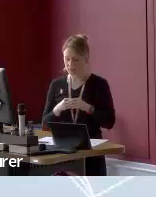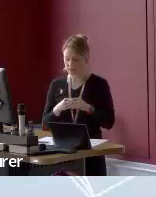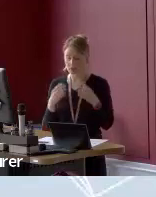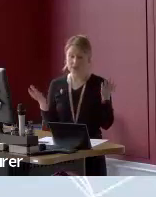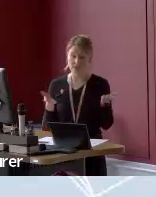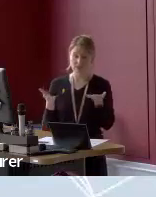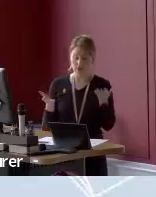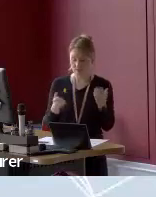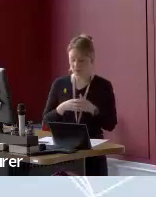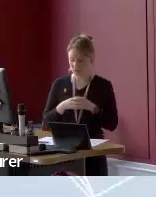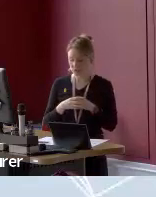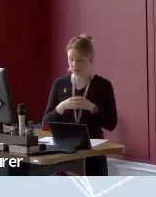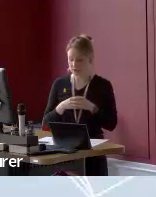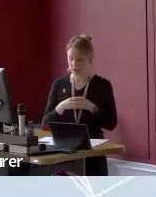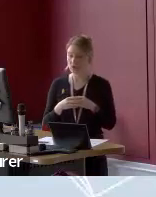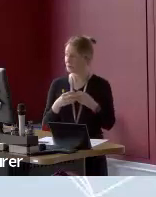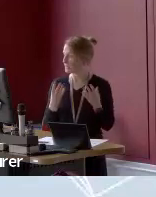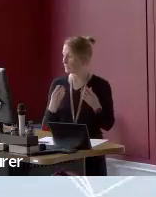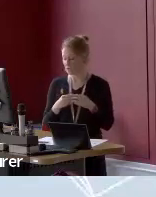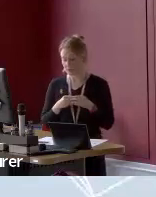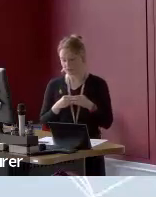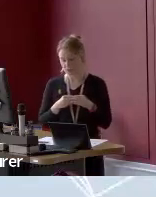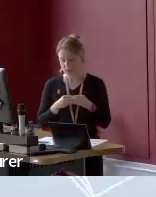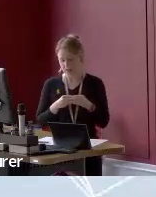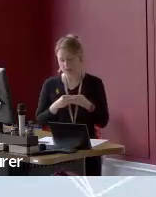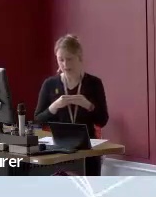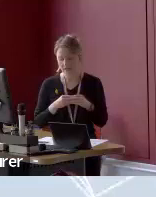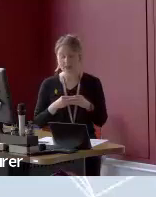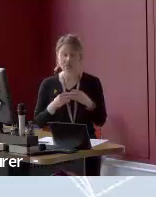and. A great deal of the evidence generated by colleagues. Here at the observatory highlights